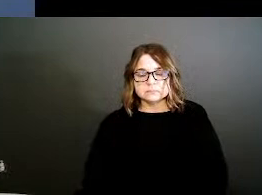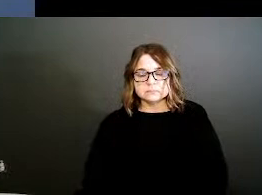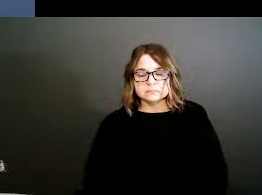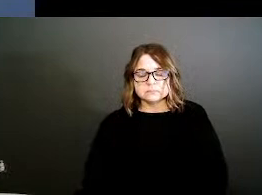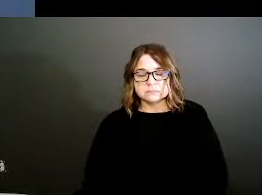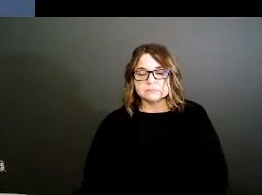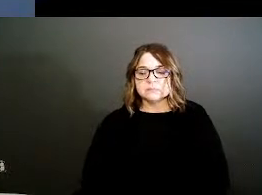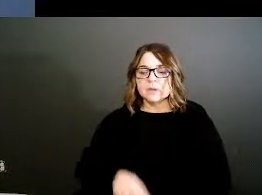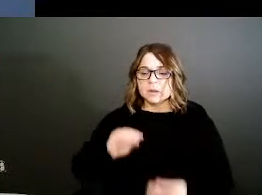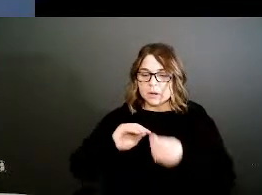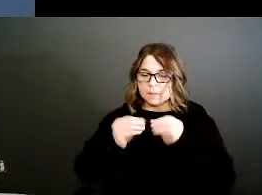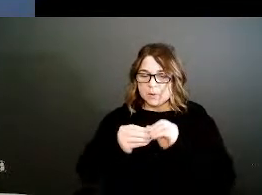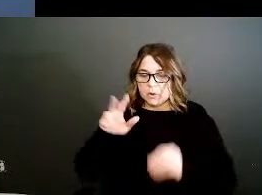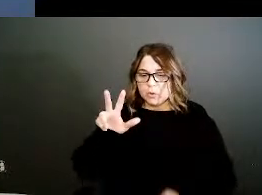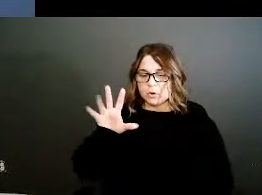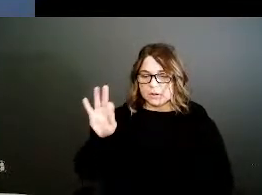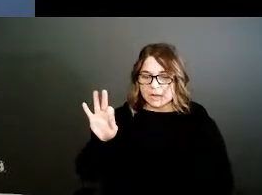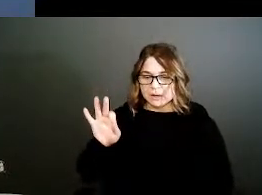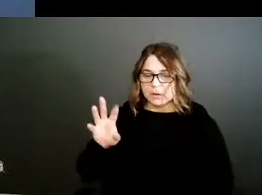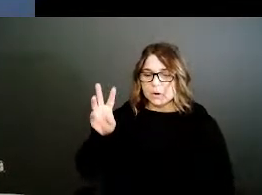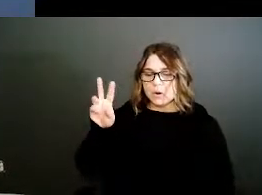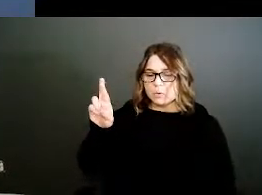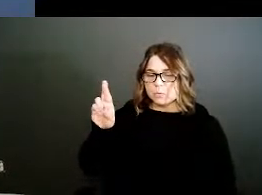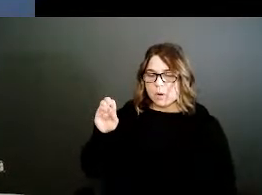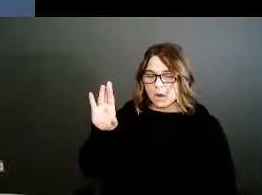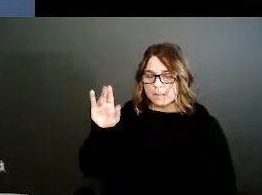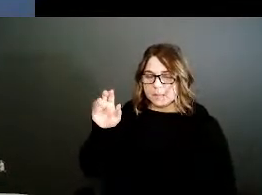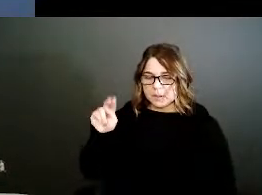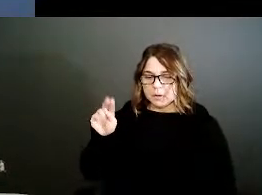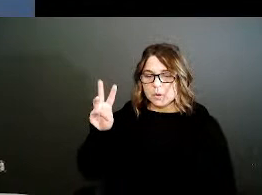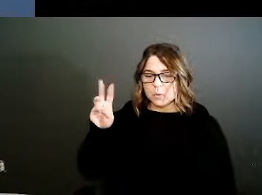≫ HELLO. EVERYONE CAN HEAR? ≫ COUNCIL PRESIDENT BENDER: YES.